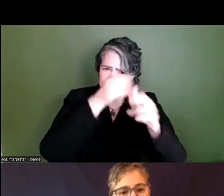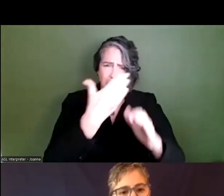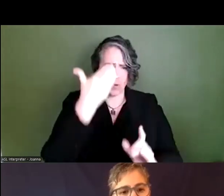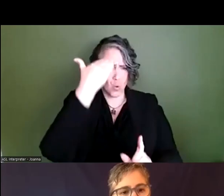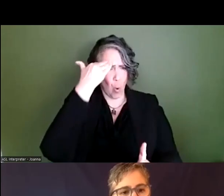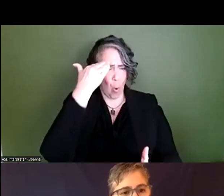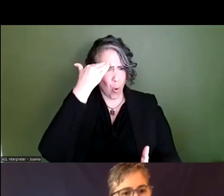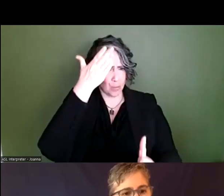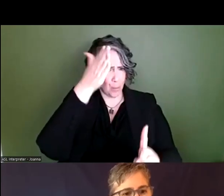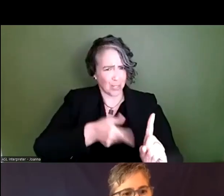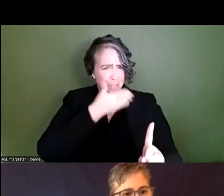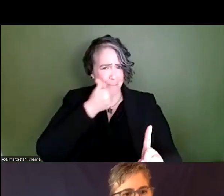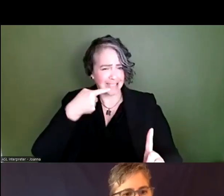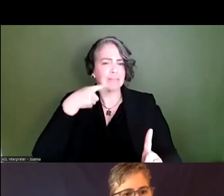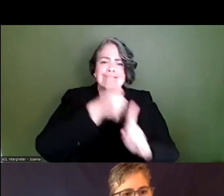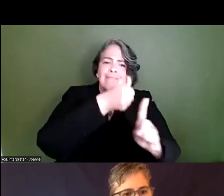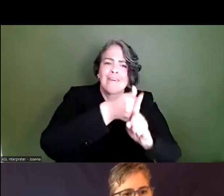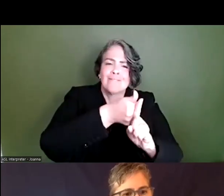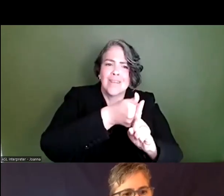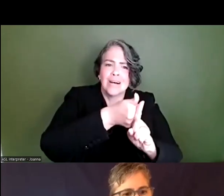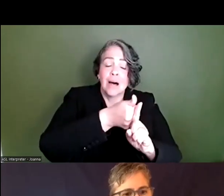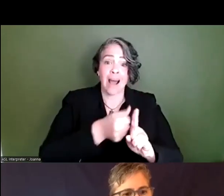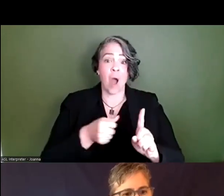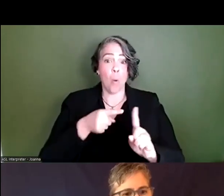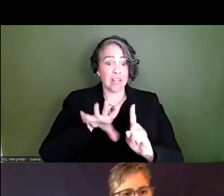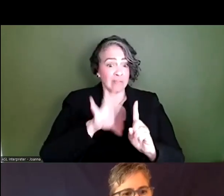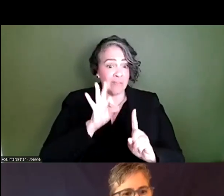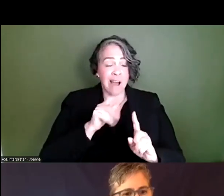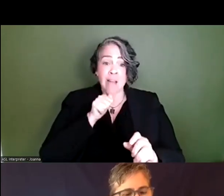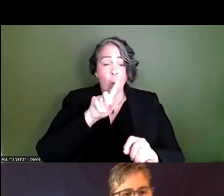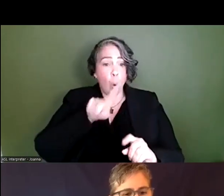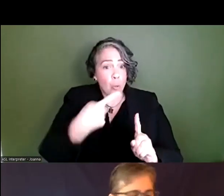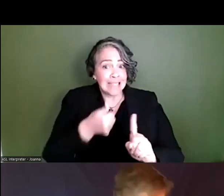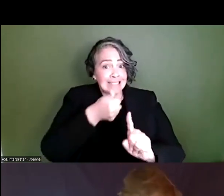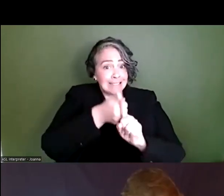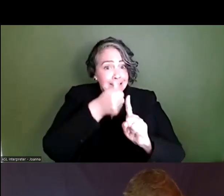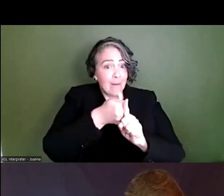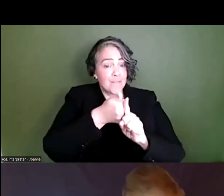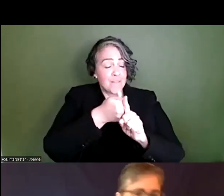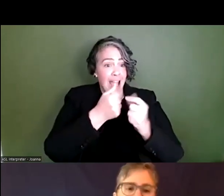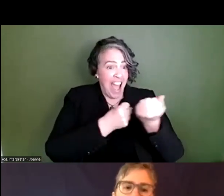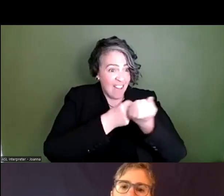only self-advocacy but self-efficacy. We want to help people to believe in themselves, to use their